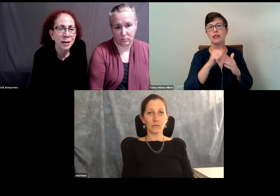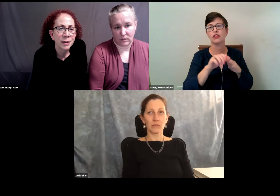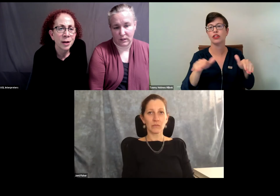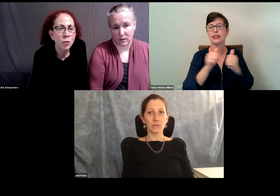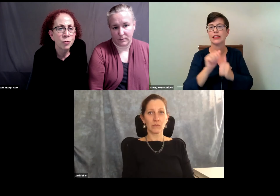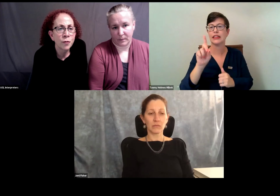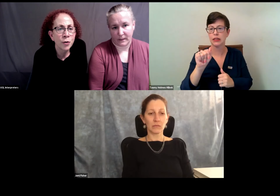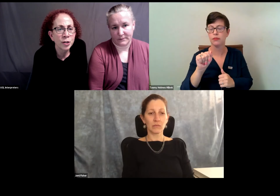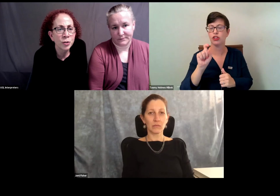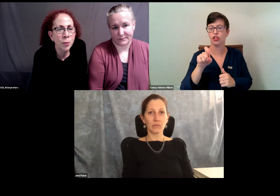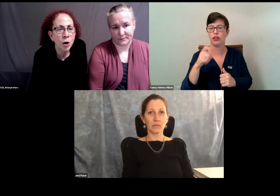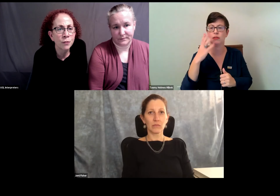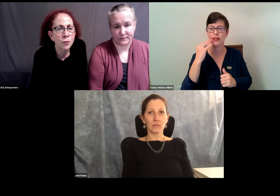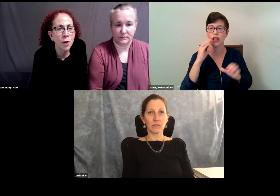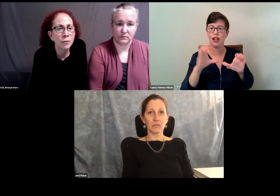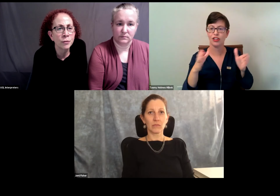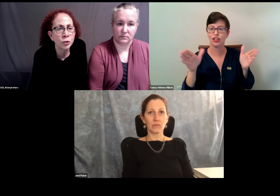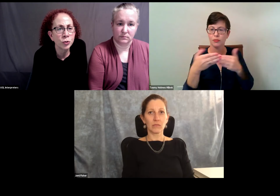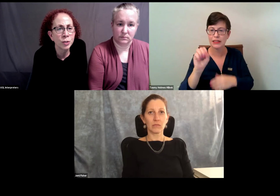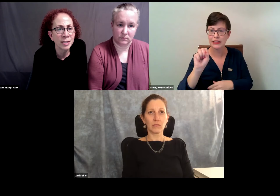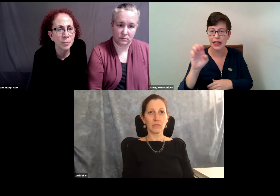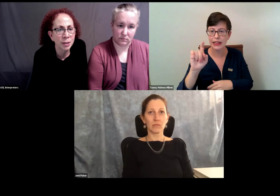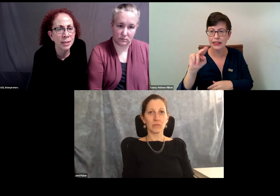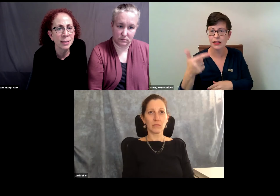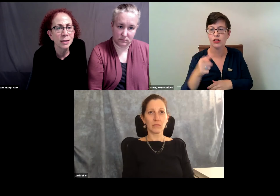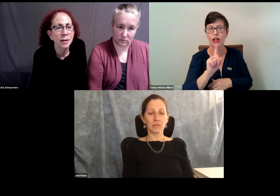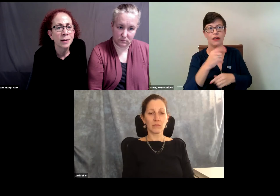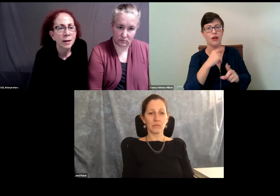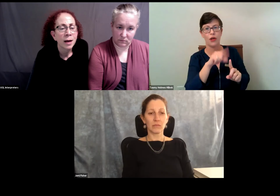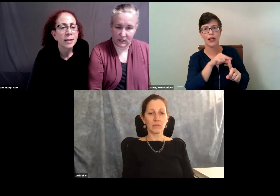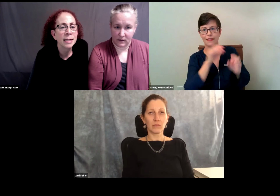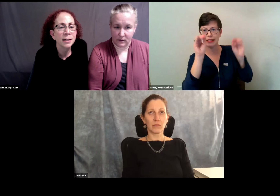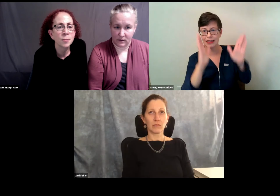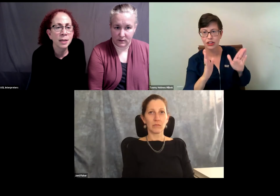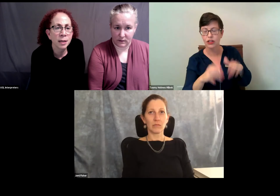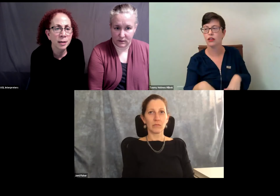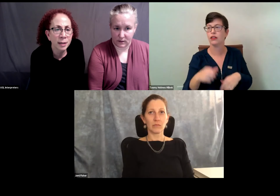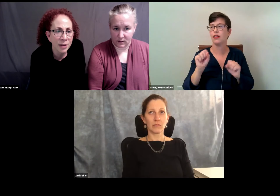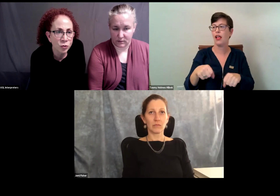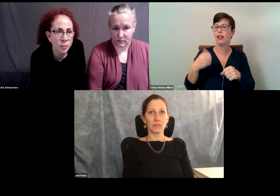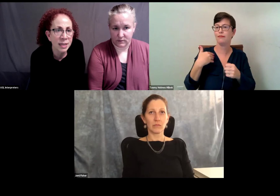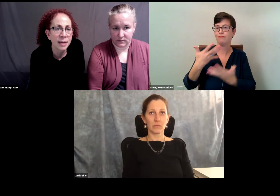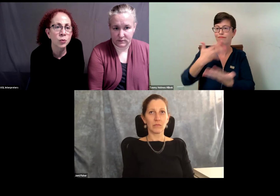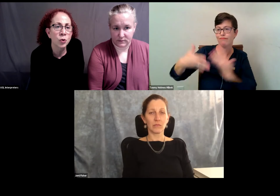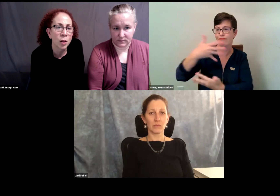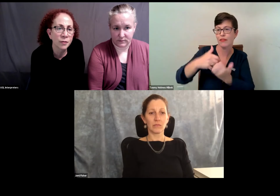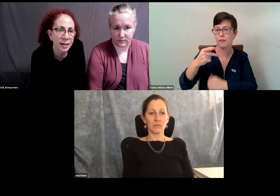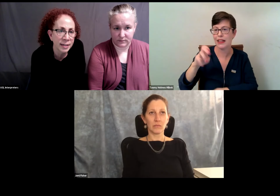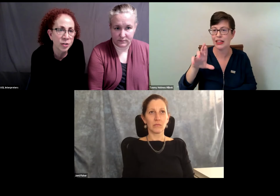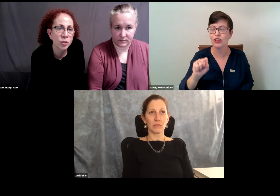They are referring to the part of children with disabilities needing to be in classroom settings with a qualified teacher